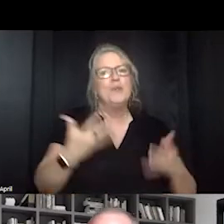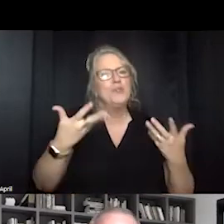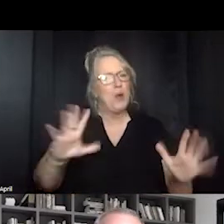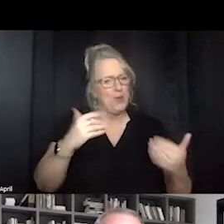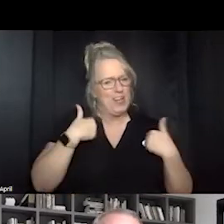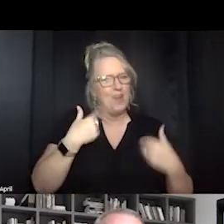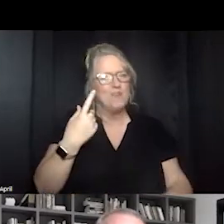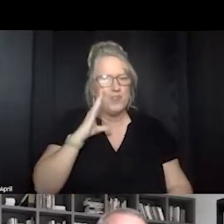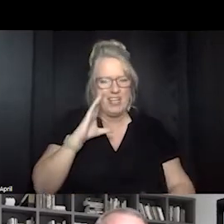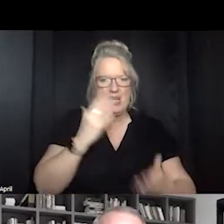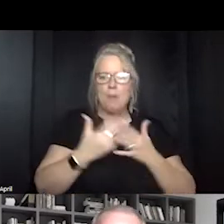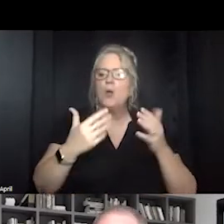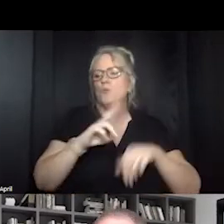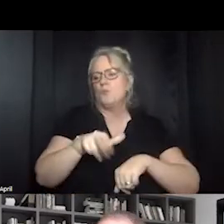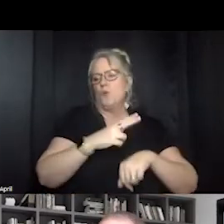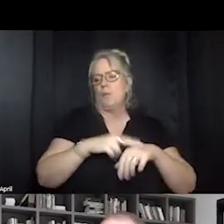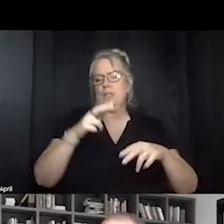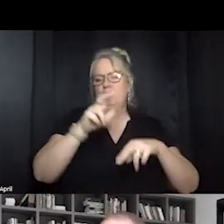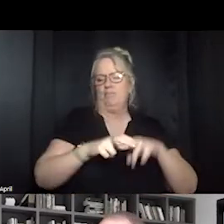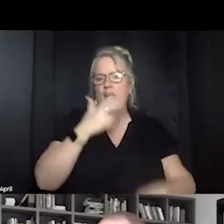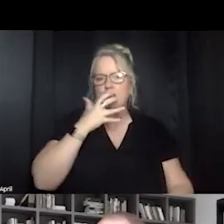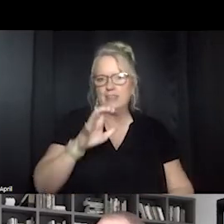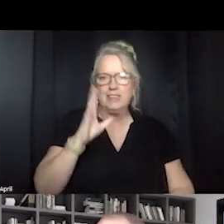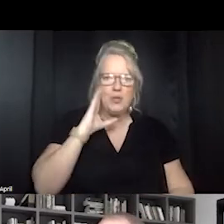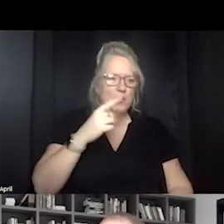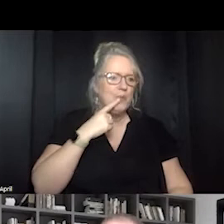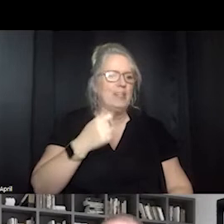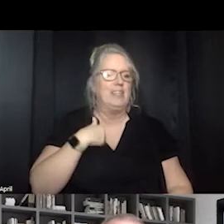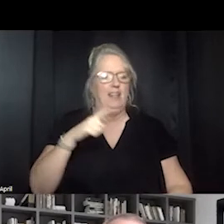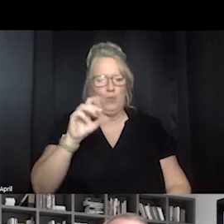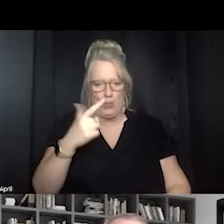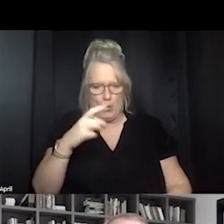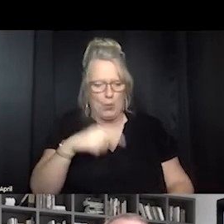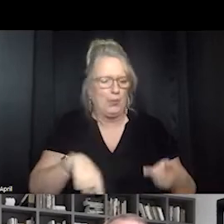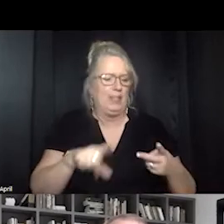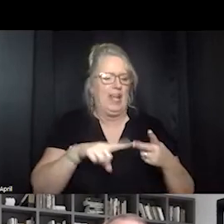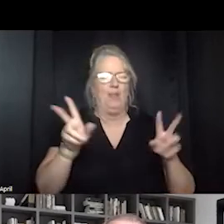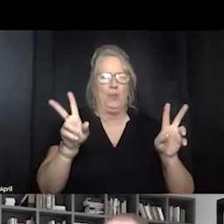NORMALLY, CRISIS TRIVIA HOT SEAT PERSON WOULD BE TELLING UH THE LOGOS. AND THE QUOTE. AND,